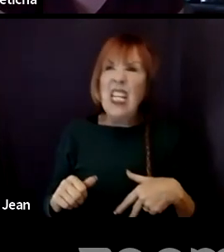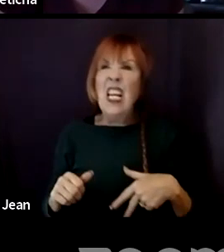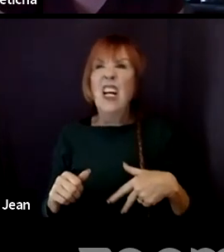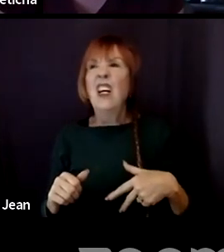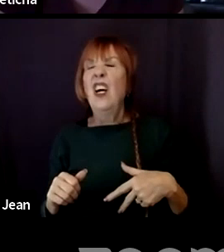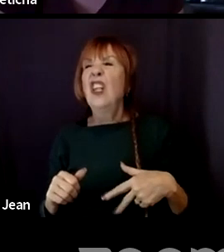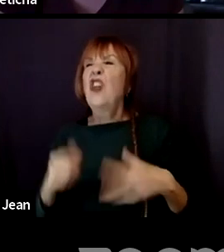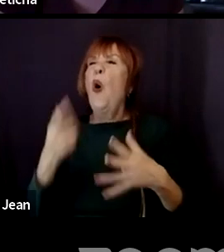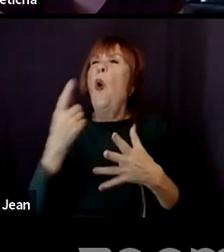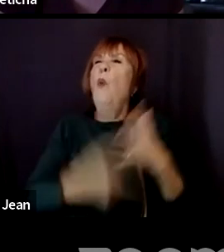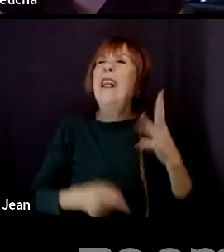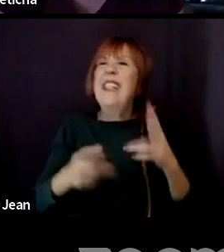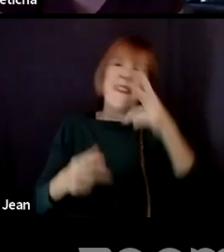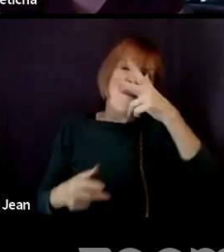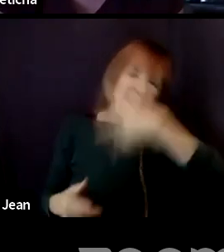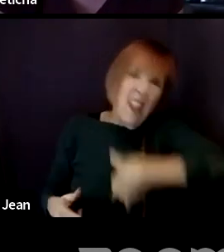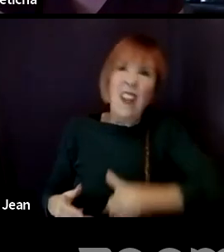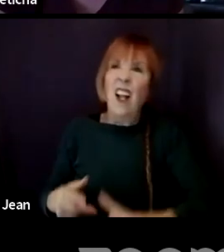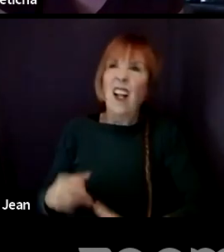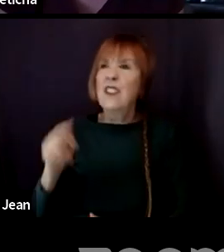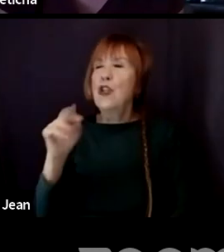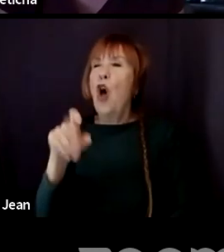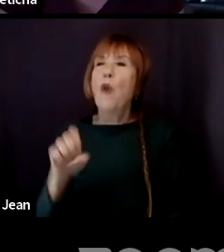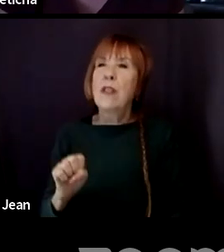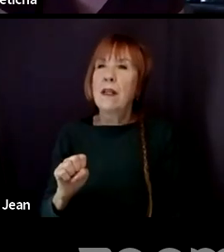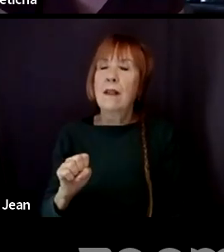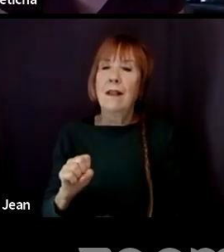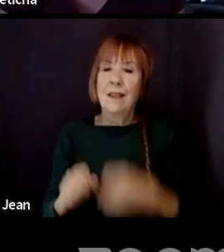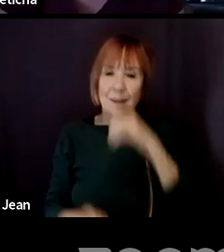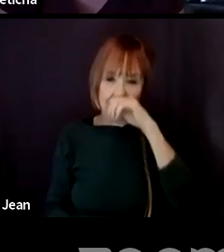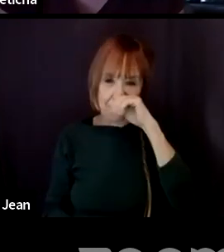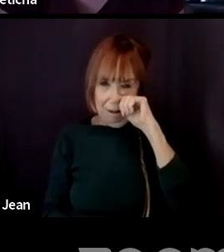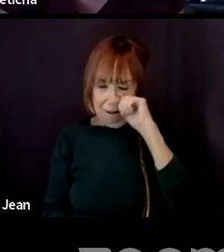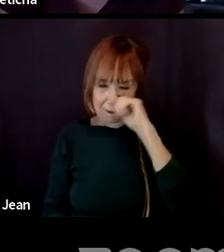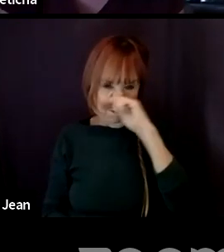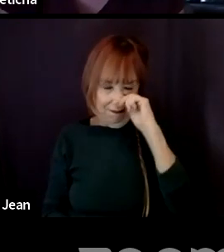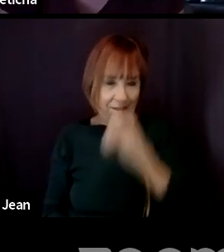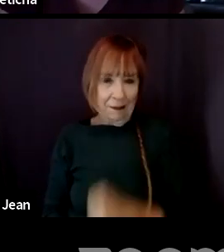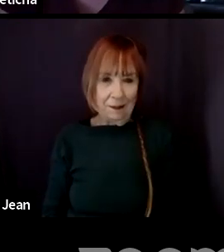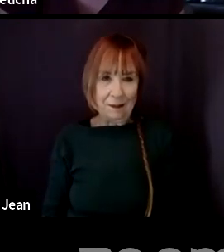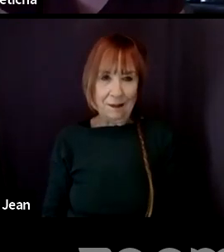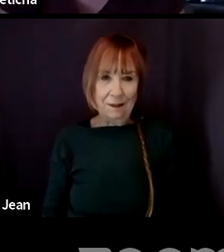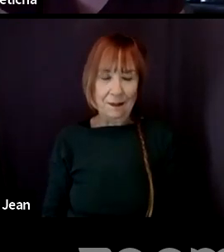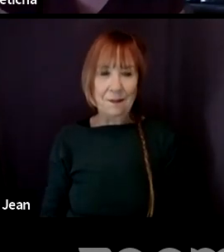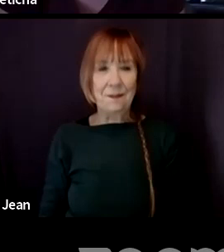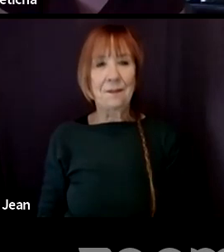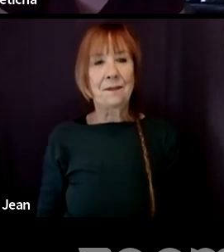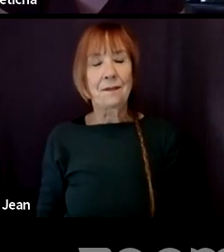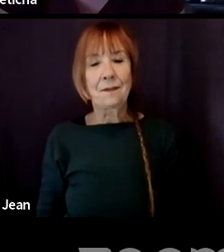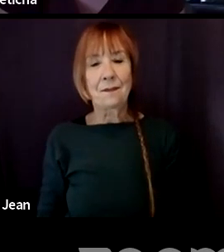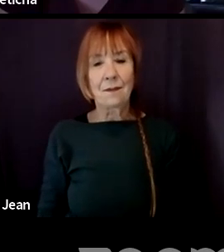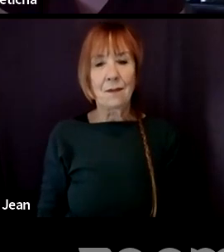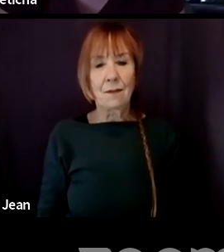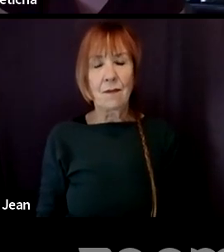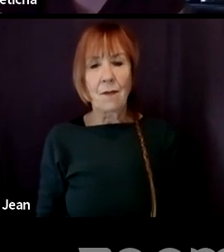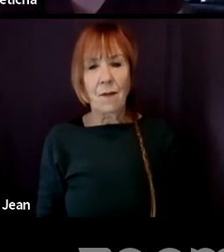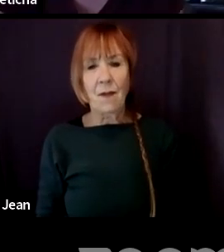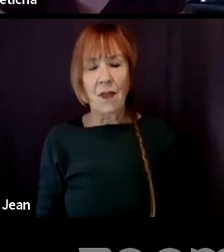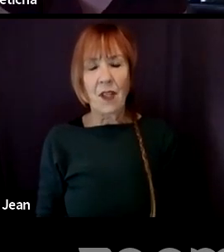what kind of notes do you hate getting? Oh, I mean, like, well, there's the classic like, that person's unlikable.